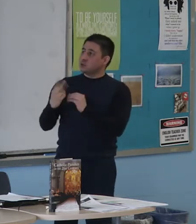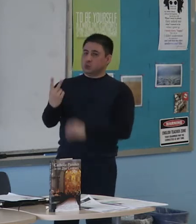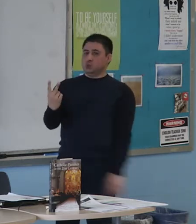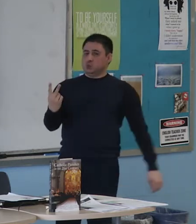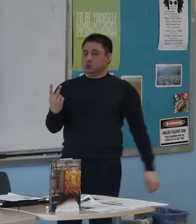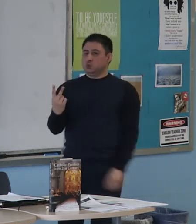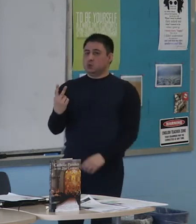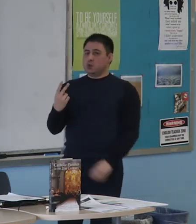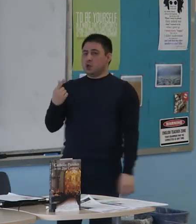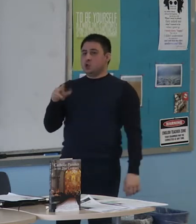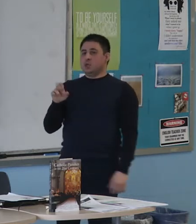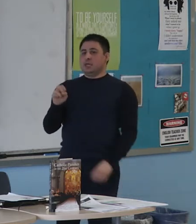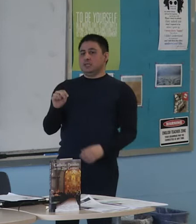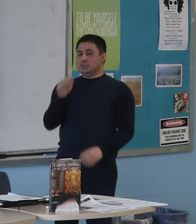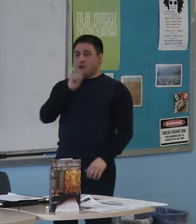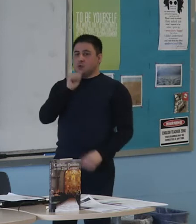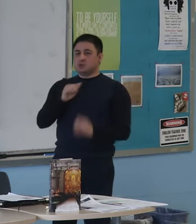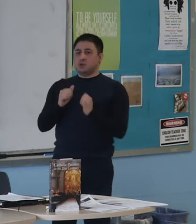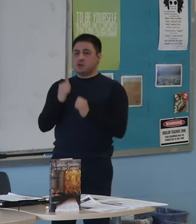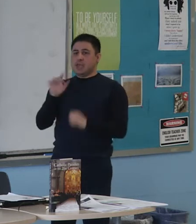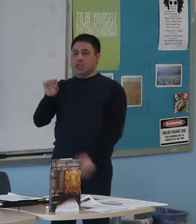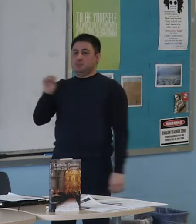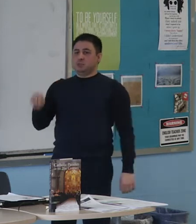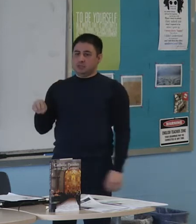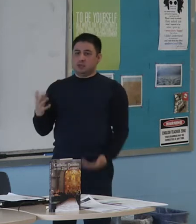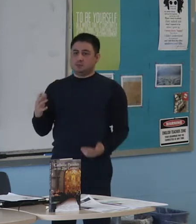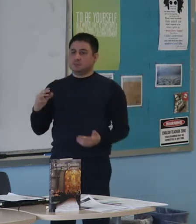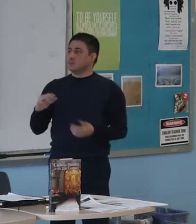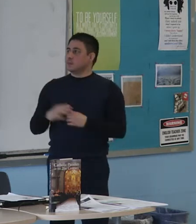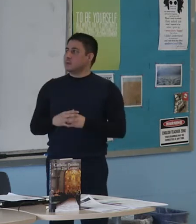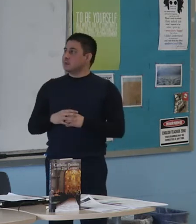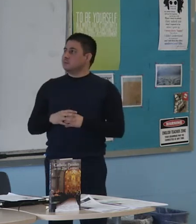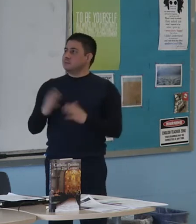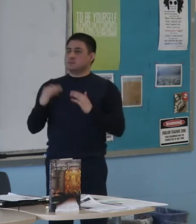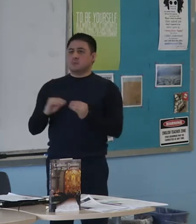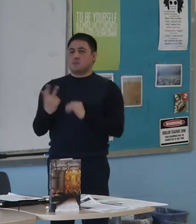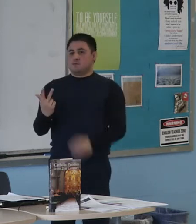gluten intolerance for communion?" 80% - fairly common. "Does the parish offer